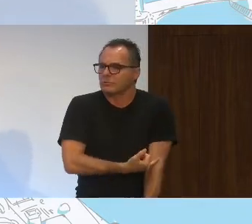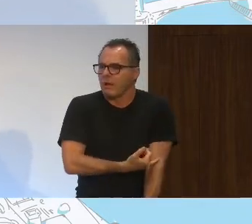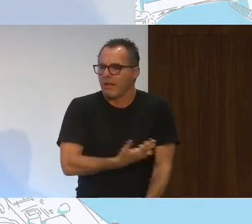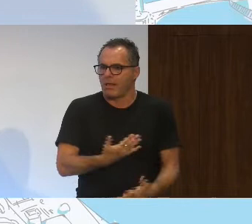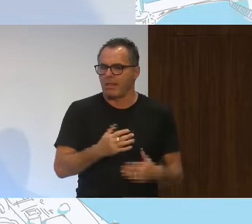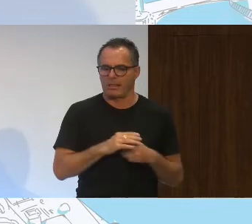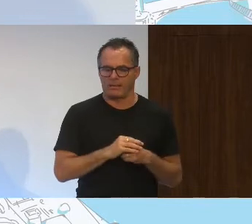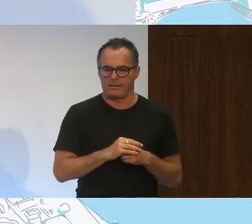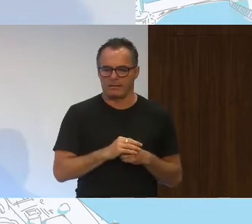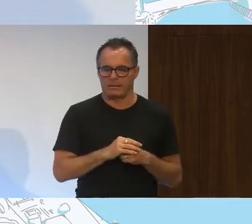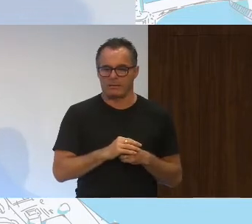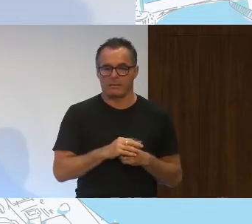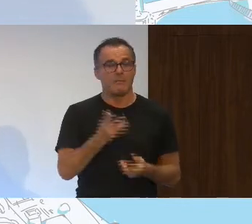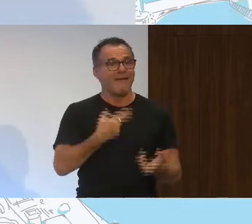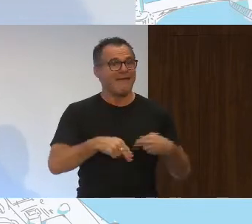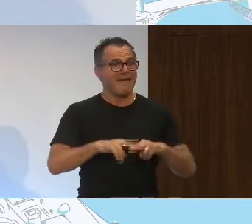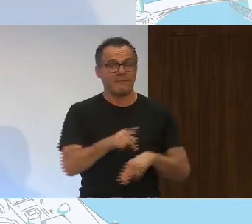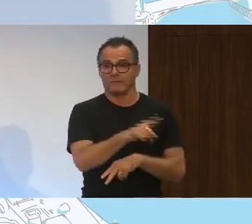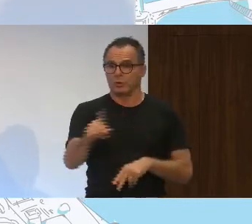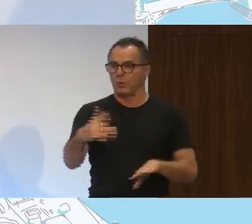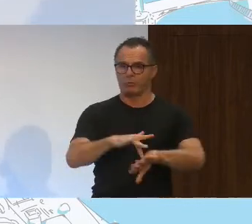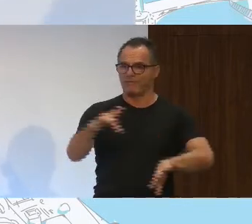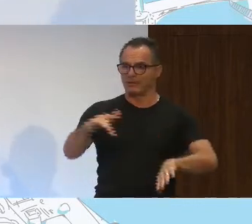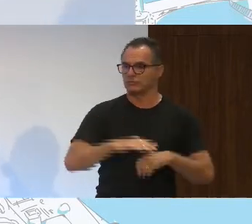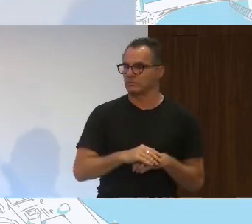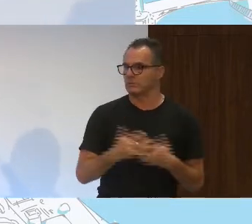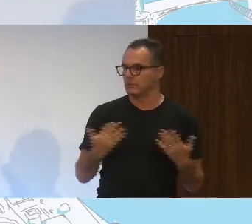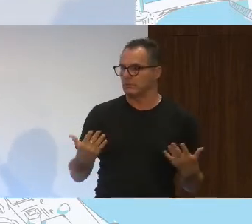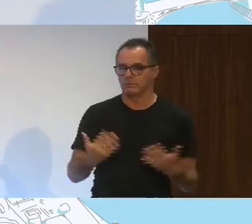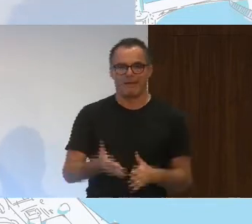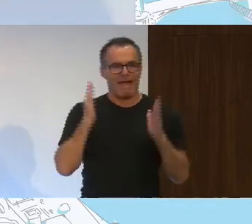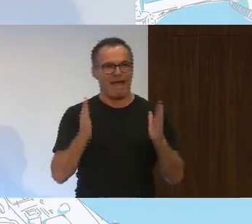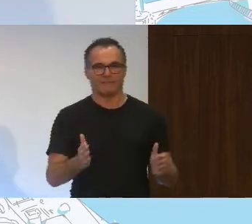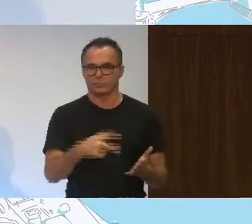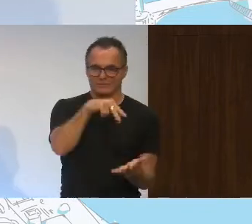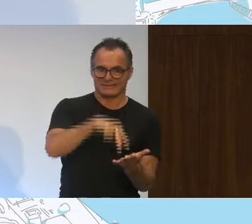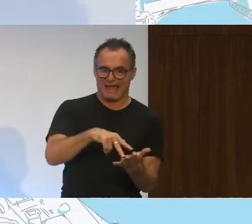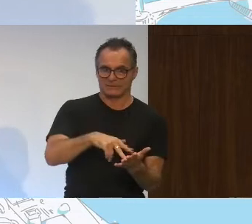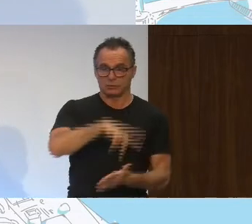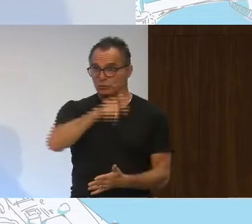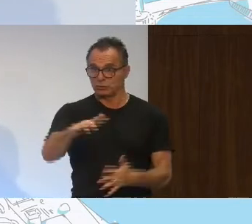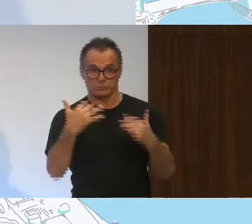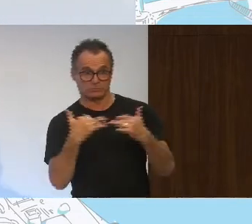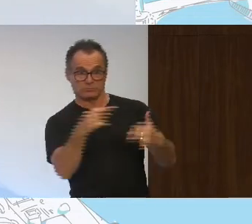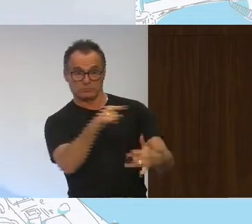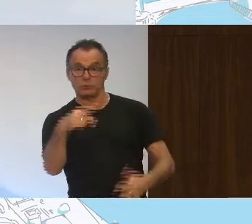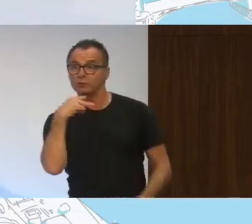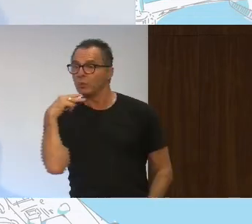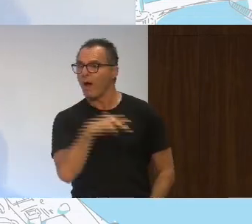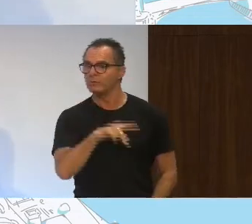Now, if you are functioning professional, particularly the sort of person who often has to stand up in front of 200 students and talk with a relative degree